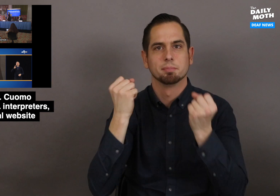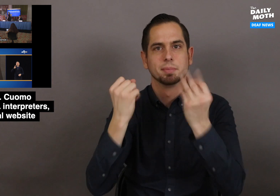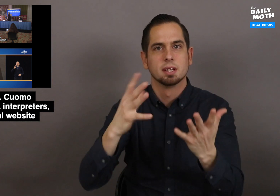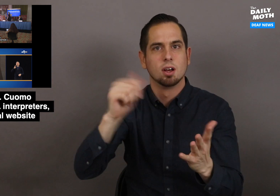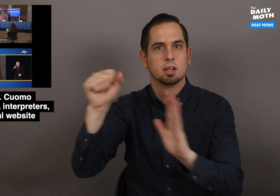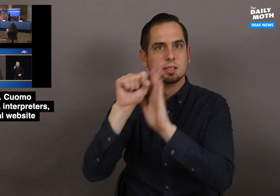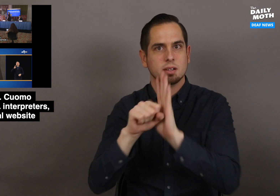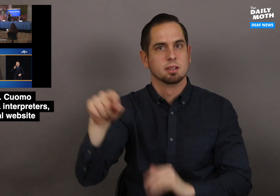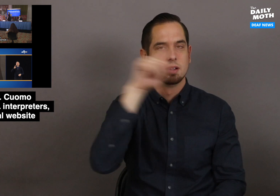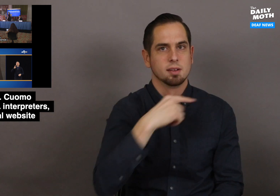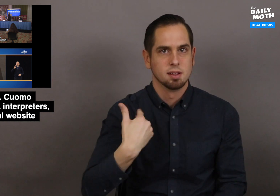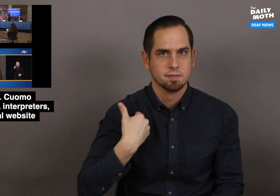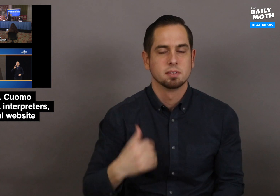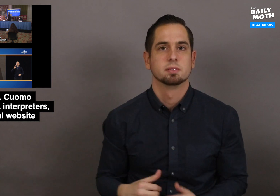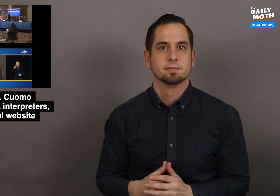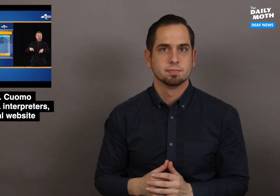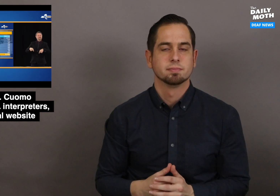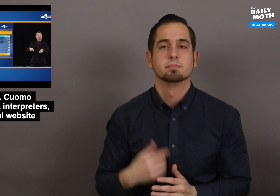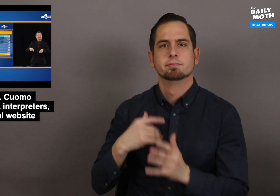just like many other states provide.